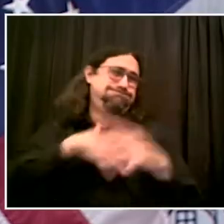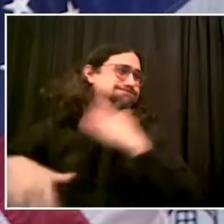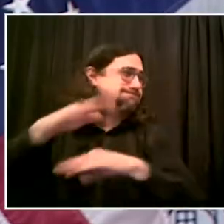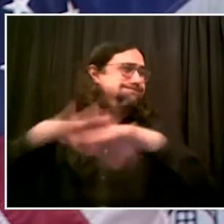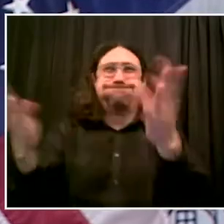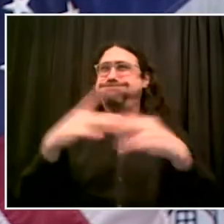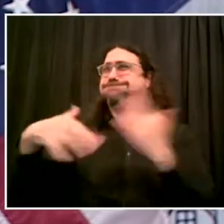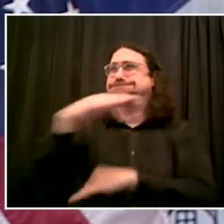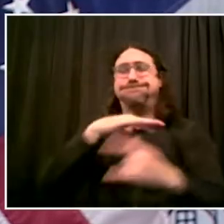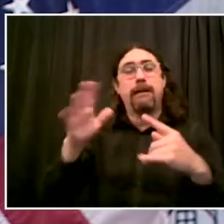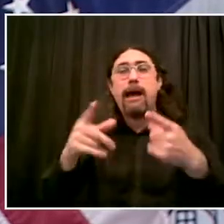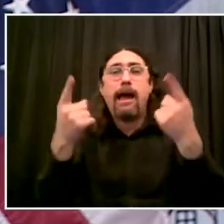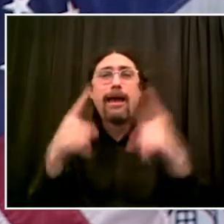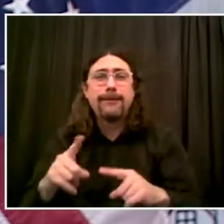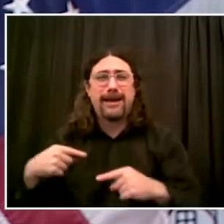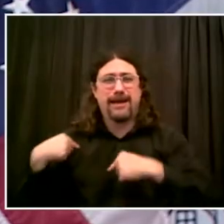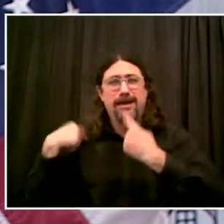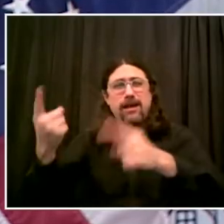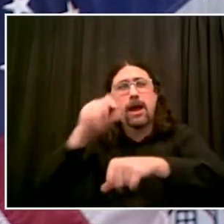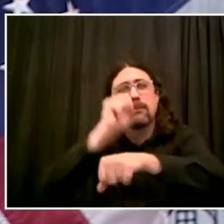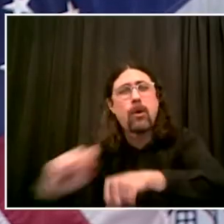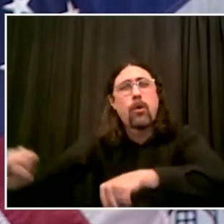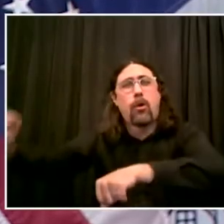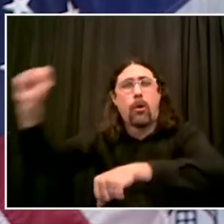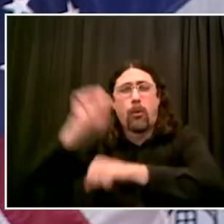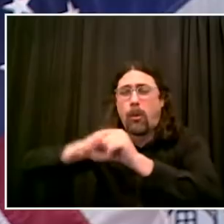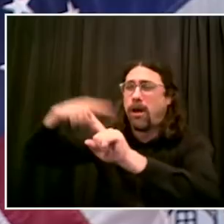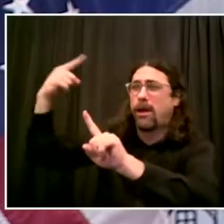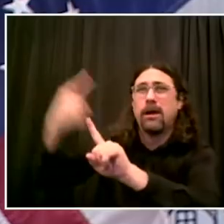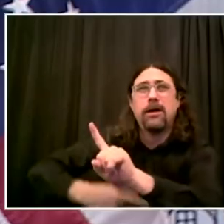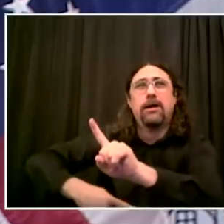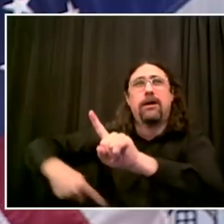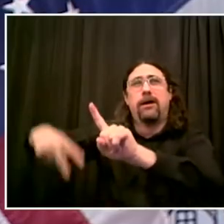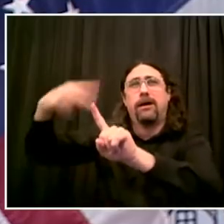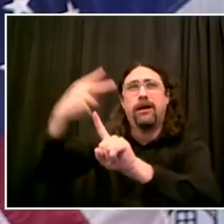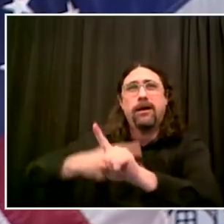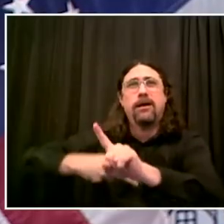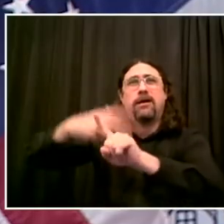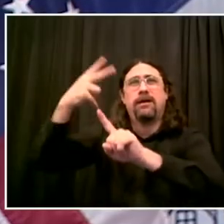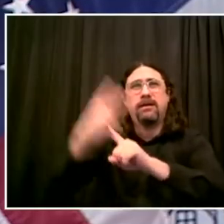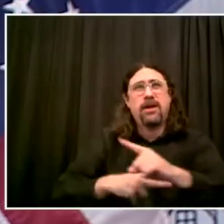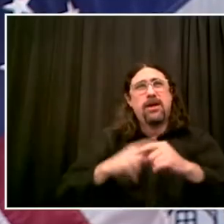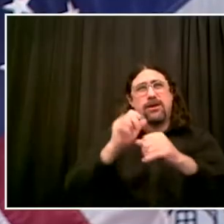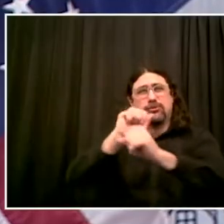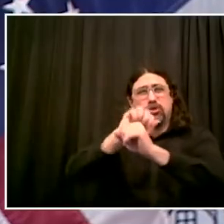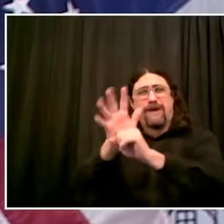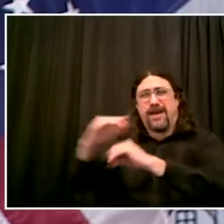WENE ETD O MAK E SURE WE ARE HOLDING BACK THE DISEASE. AND WE ARE